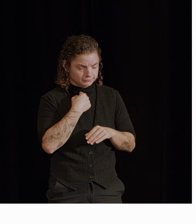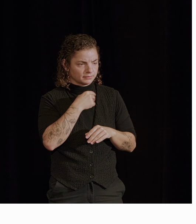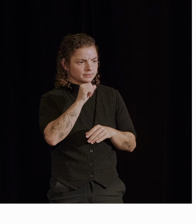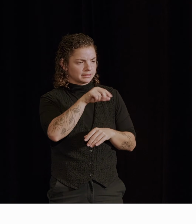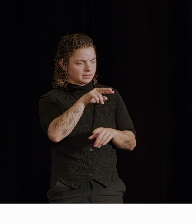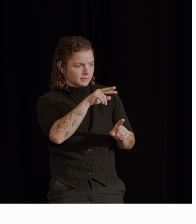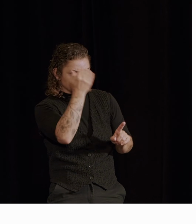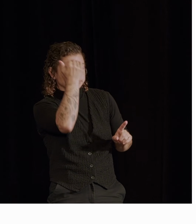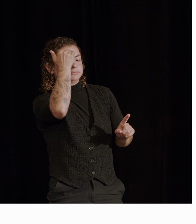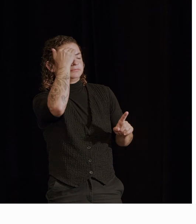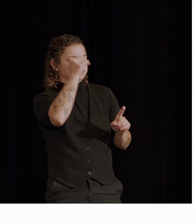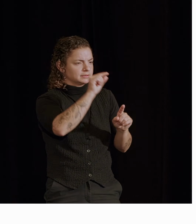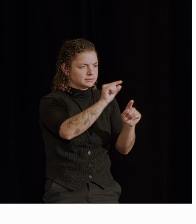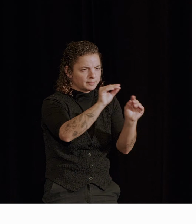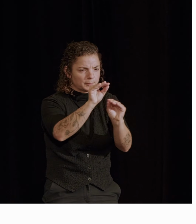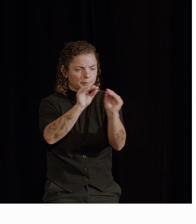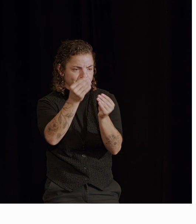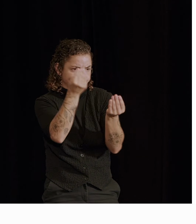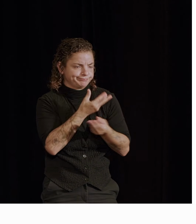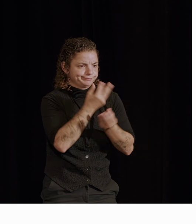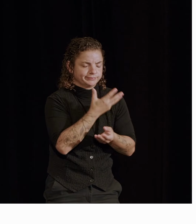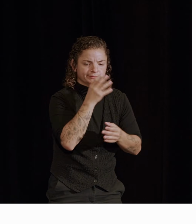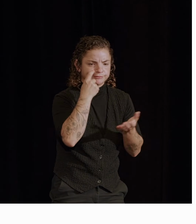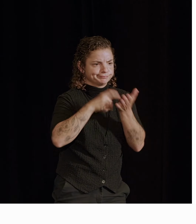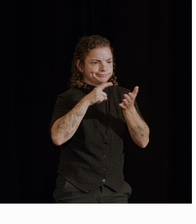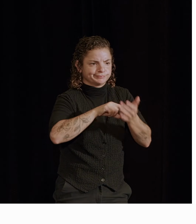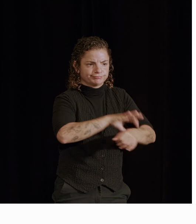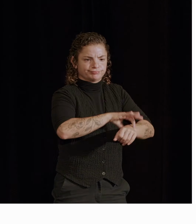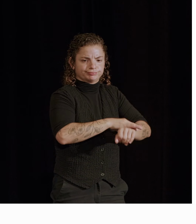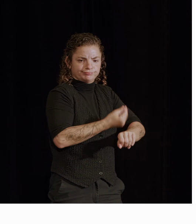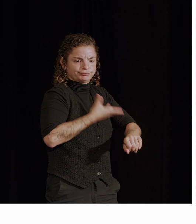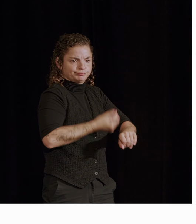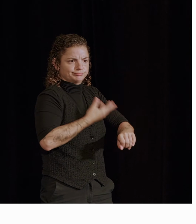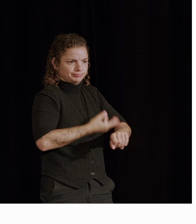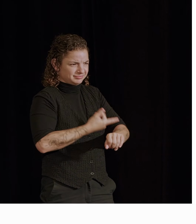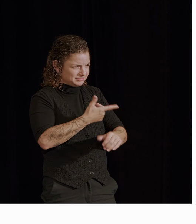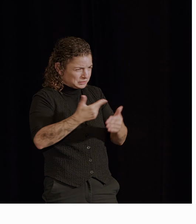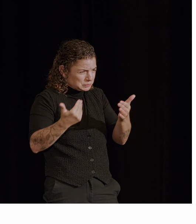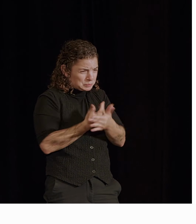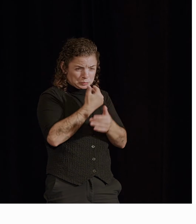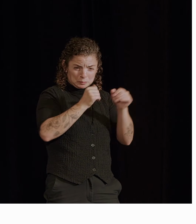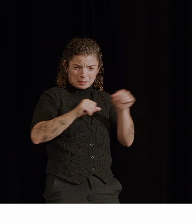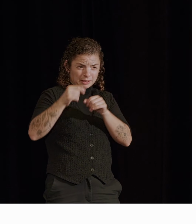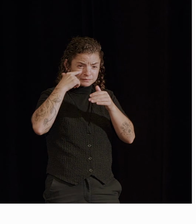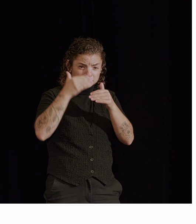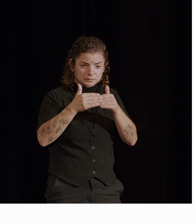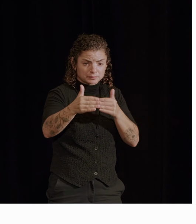You may not have noticed, but I have been swiping with my thumb,